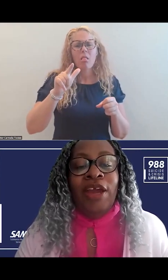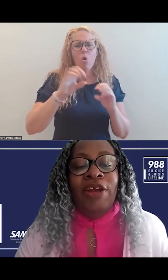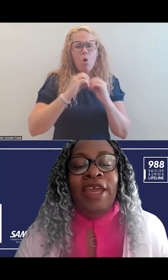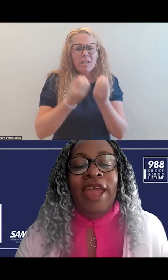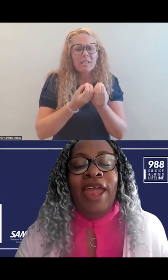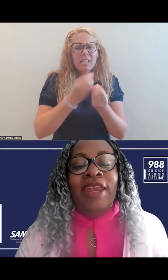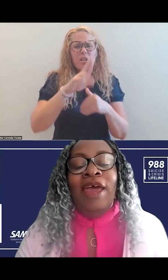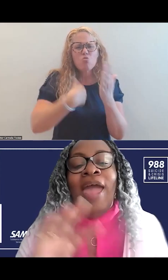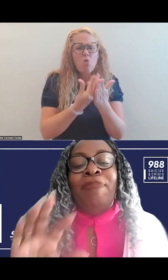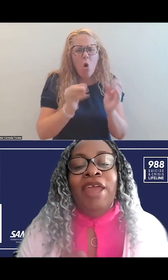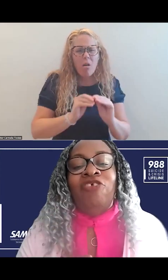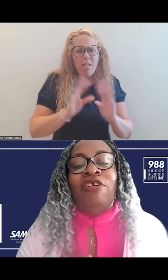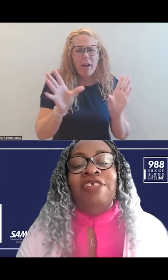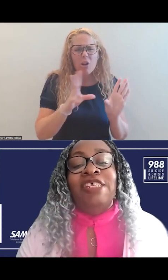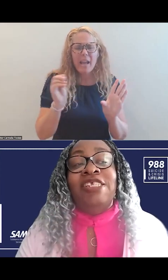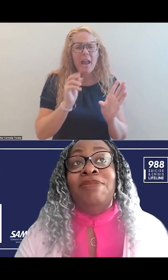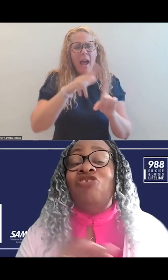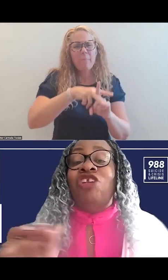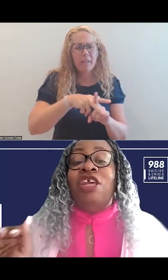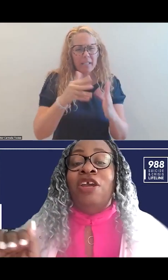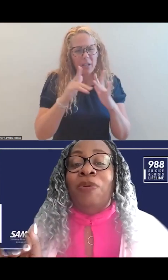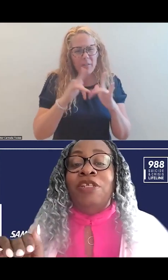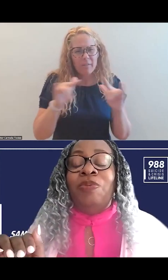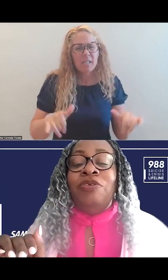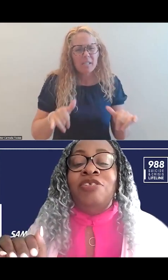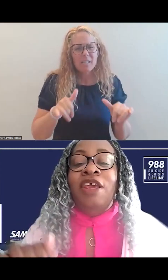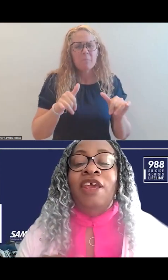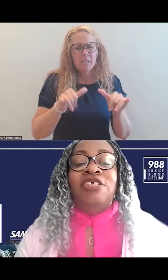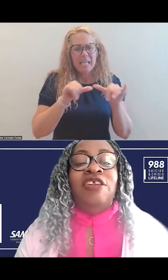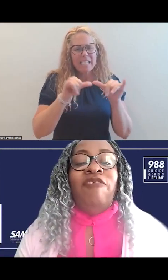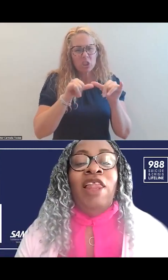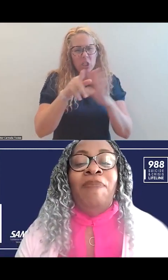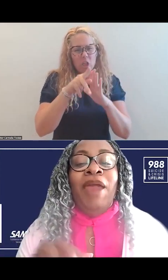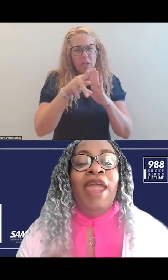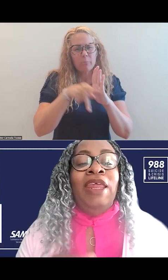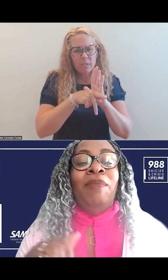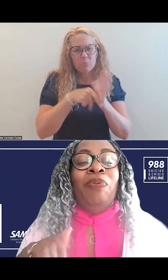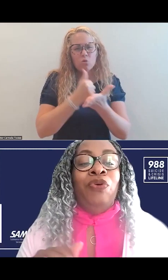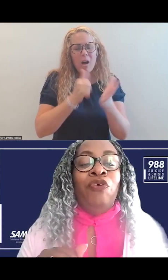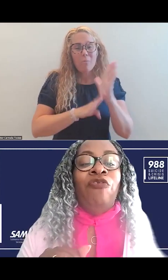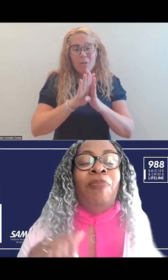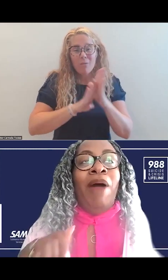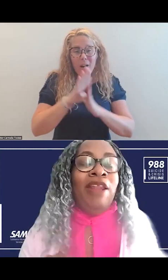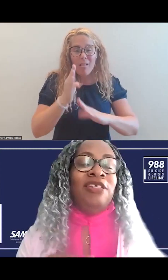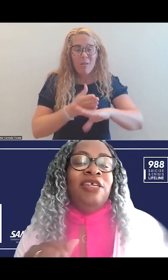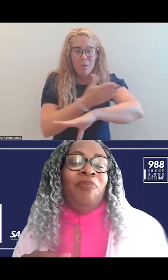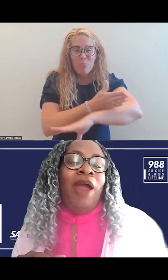CLARITY TO DEVELOP AND IMPROVE THEIR SYSTEMS AND POLICIES AND